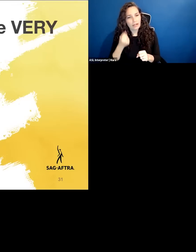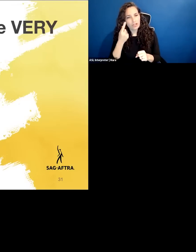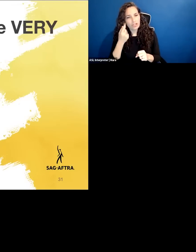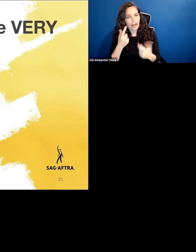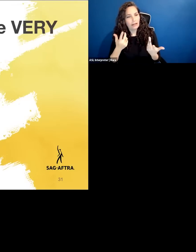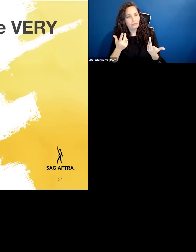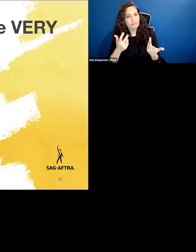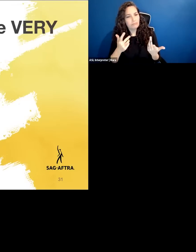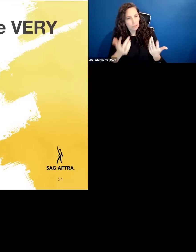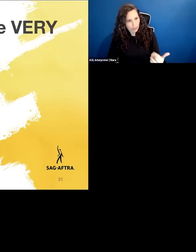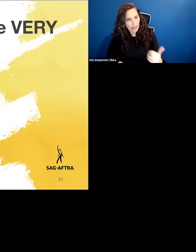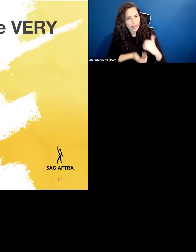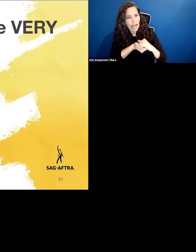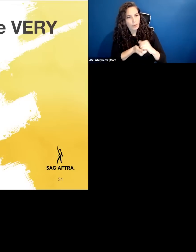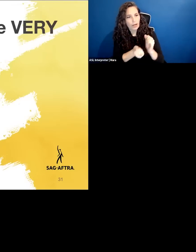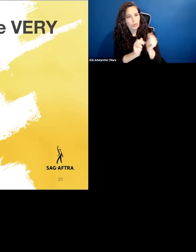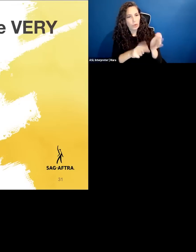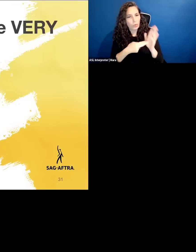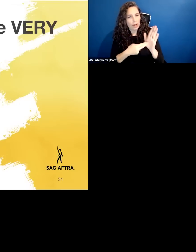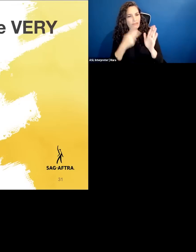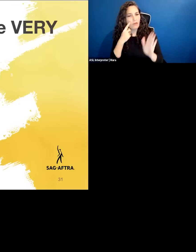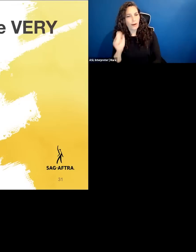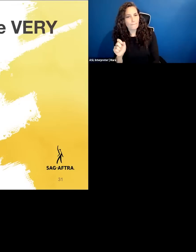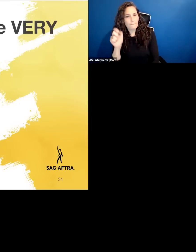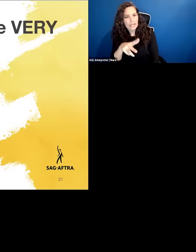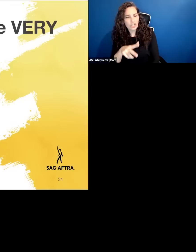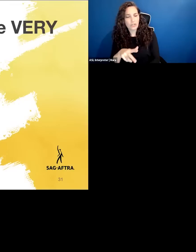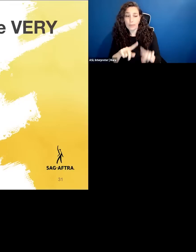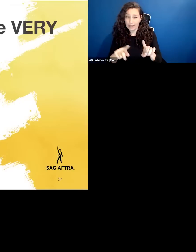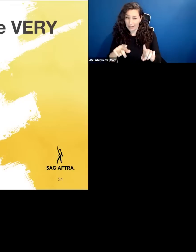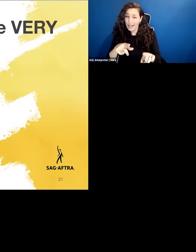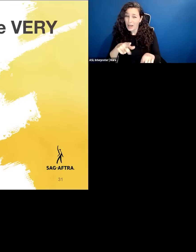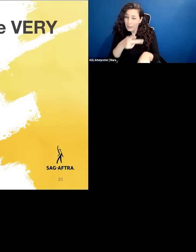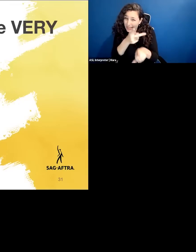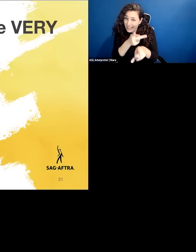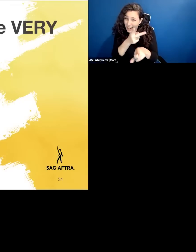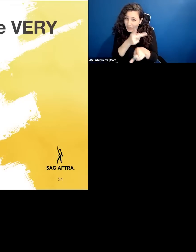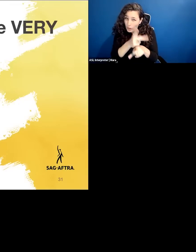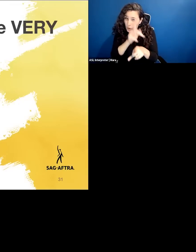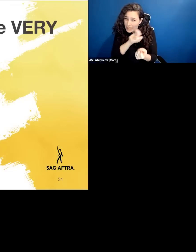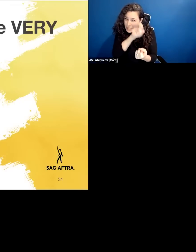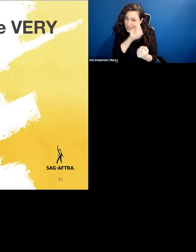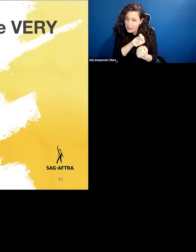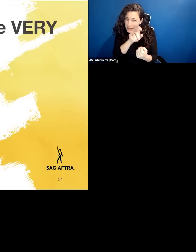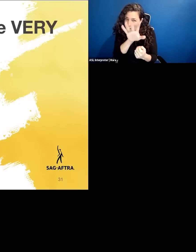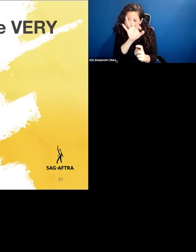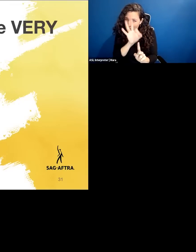Very important, this must be done extremely selectively. If you are saying that you're perfect for every role